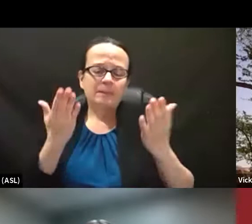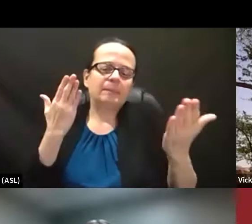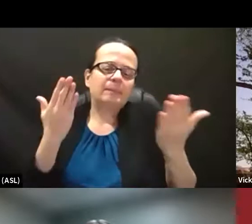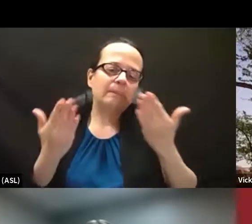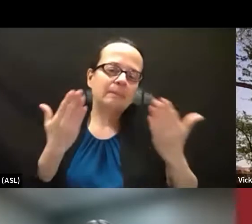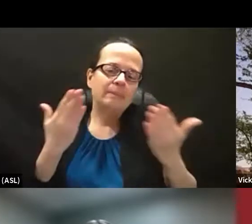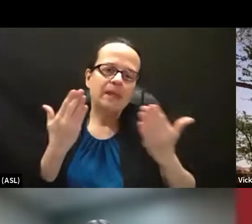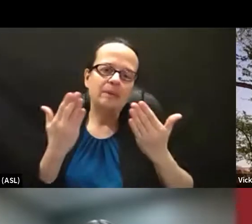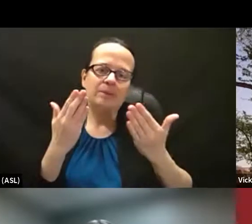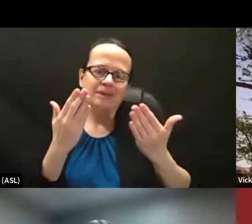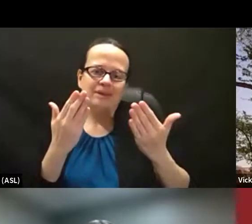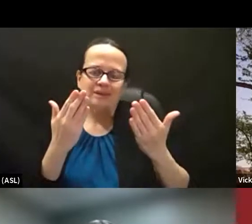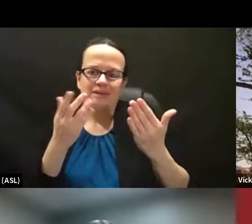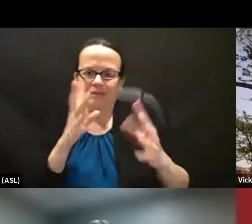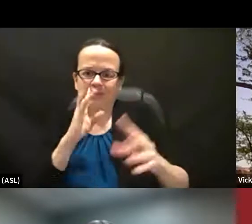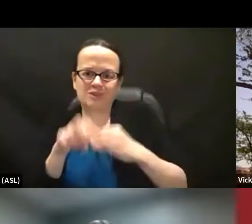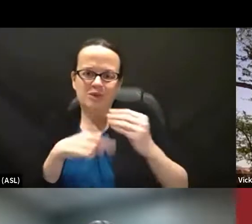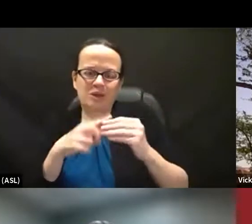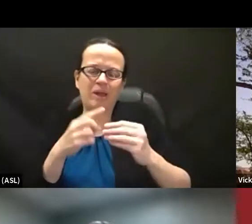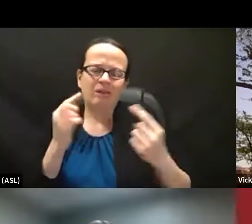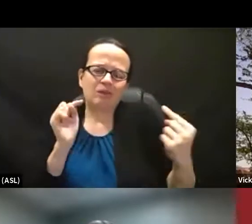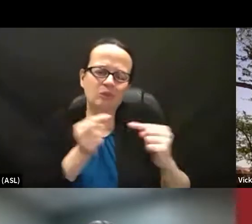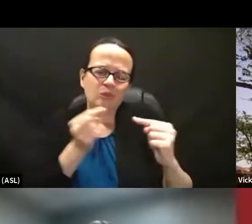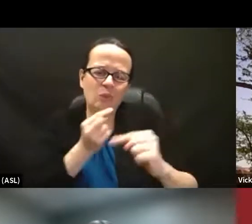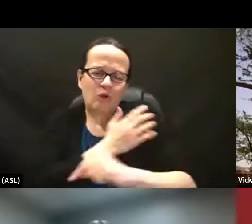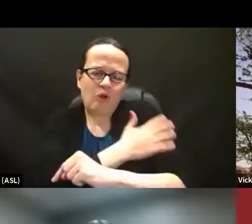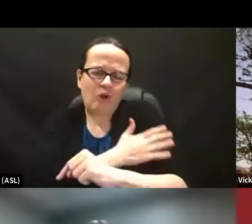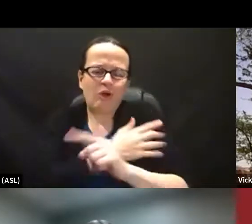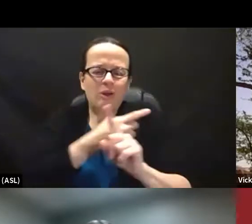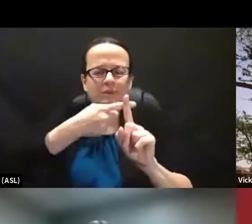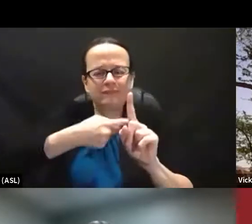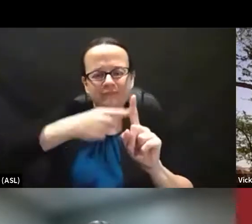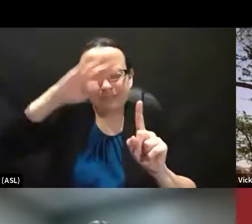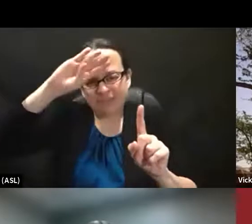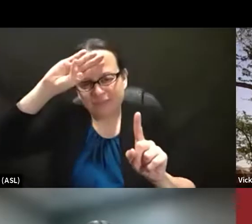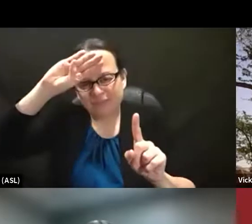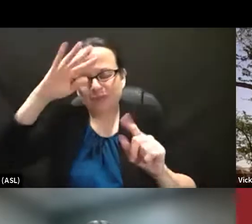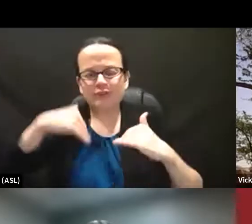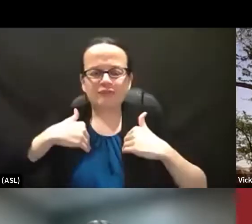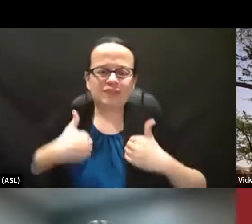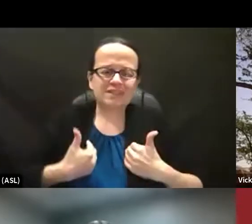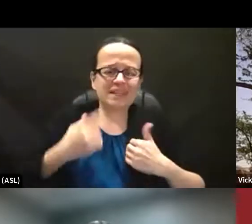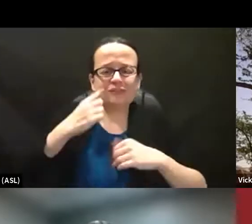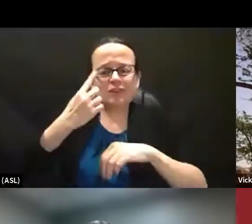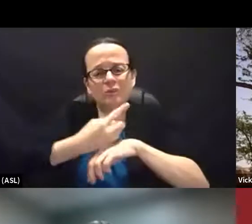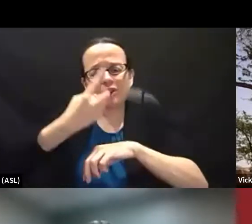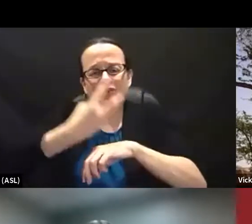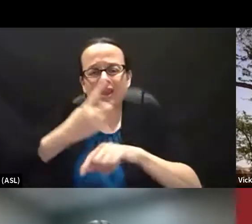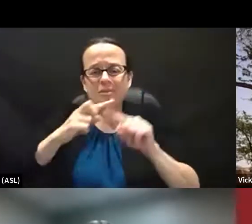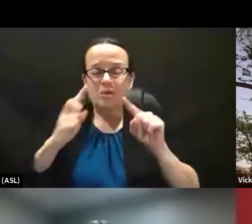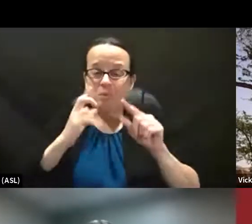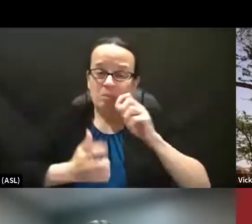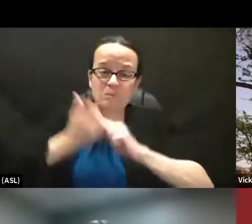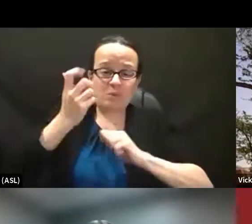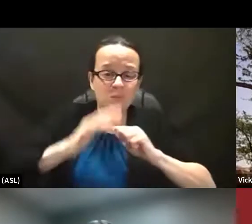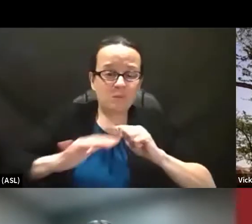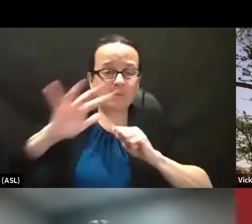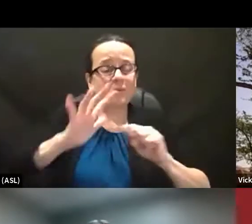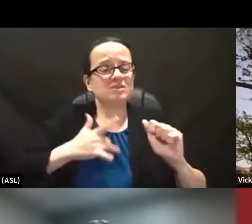Josh Allen (RN): As janice talked about you know sore arm and a little bit of a fever fatigue stuff like that, for a day or two but overwhelmingly they they feel fine, so I.